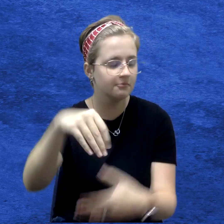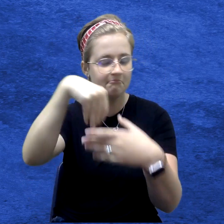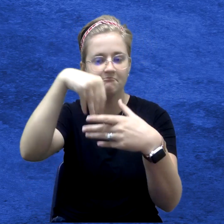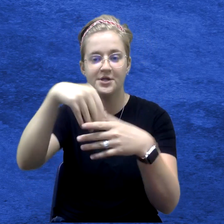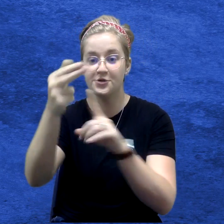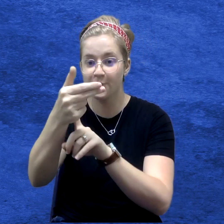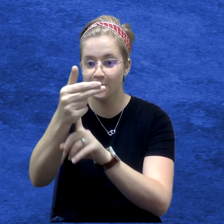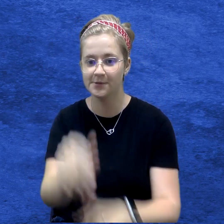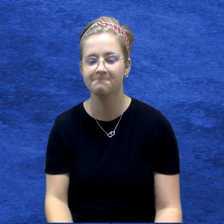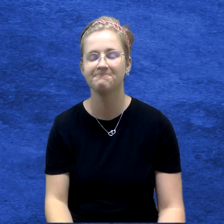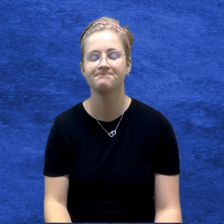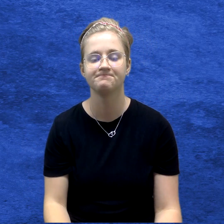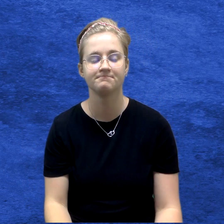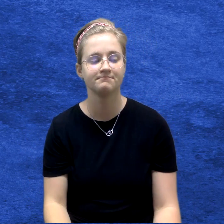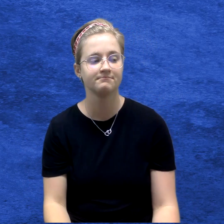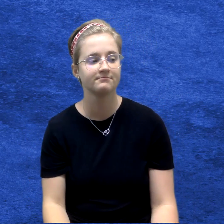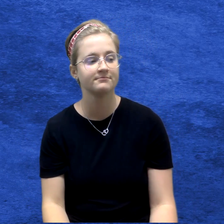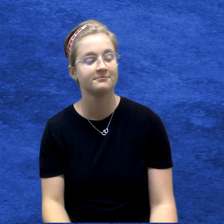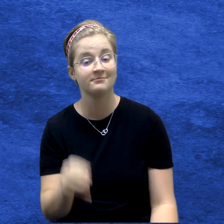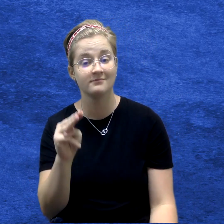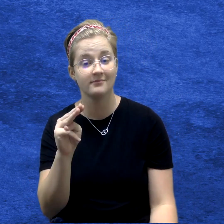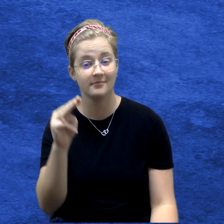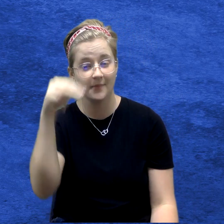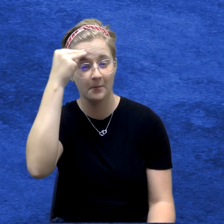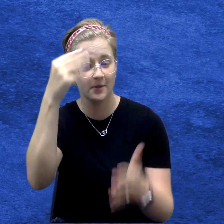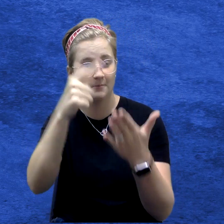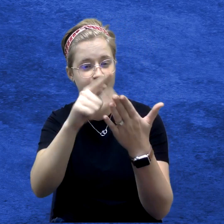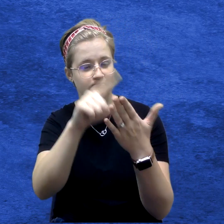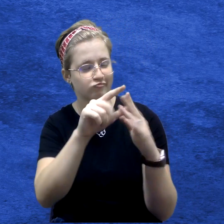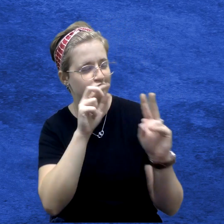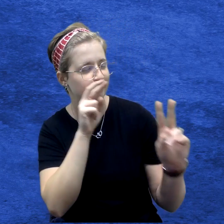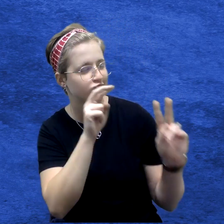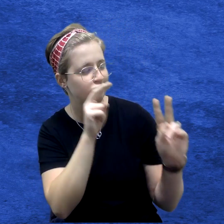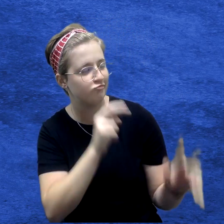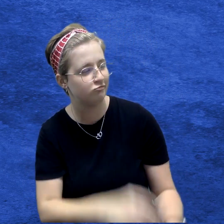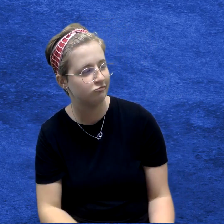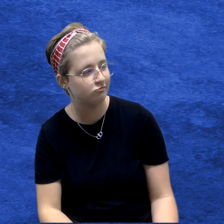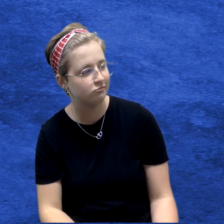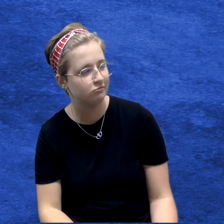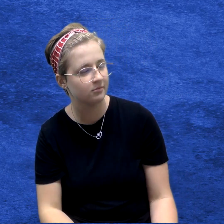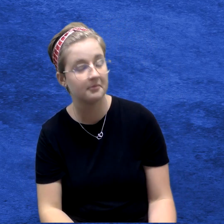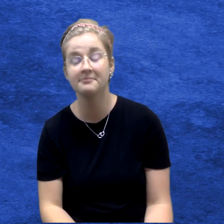Mr. Linkletter watched them from behind the counter. “Hi,” Dink said.